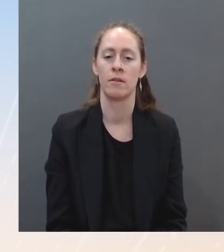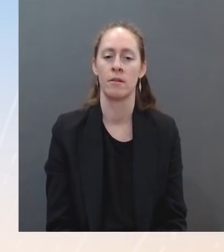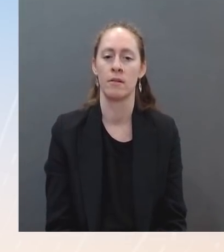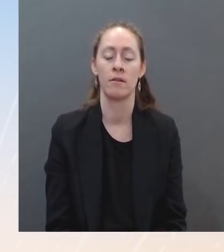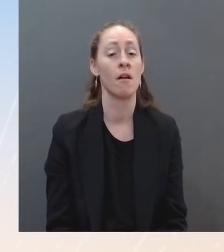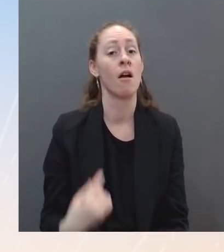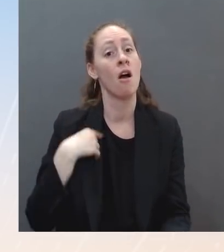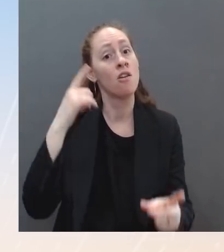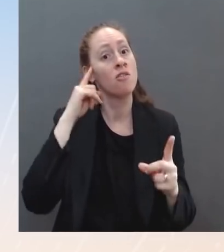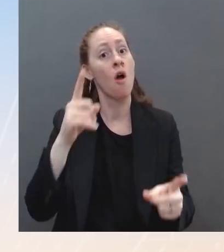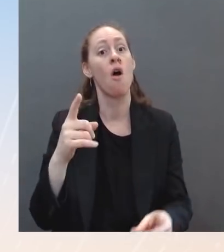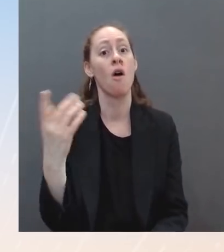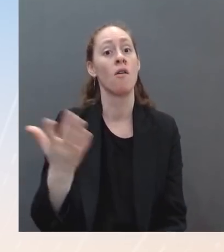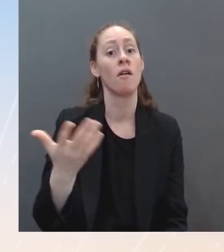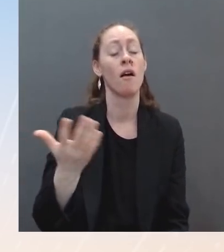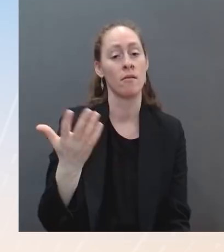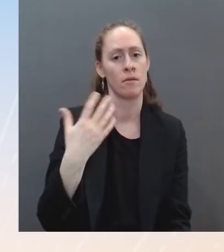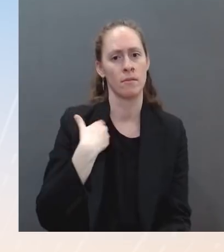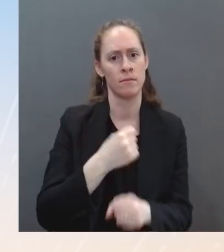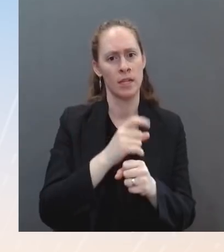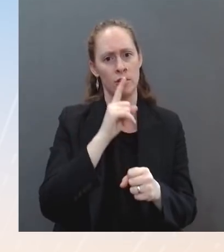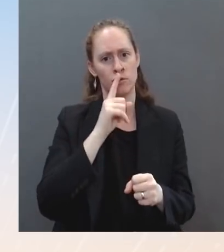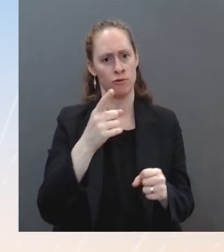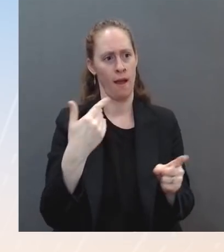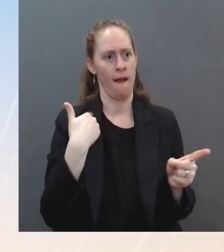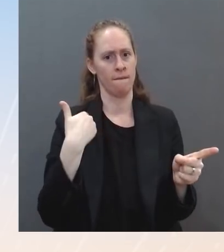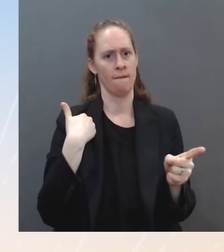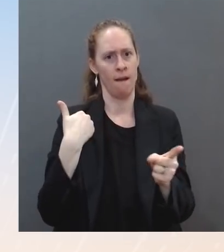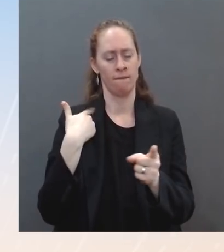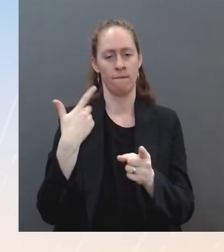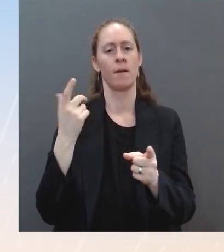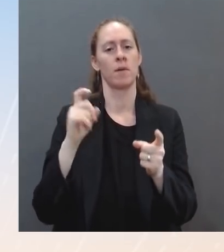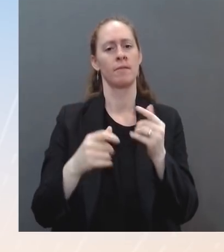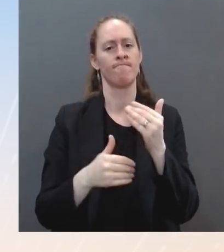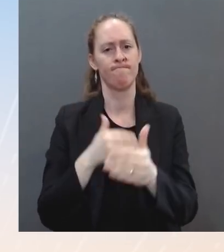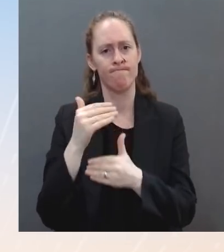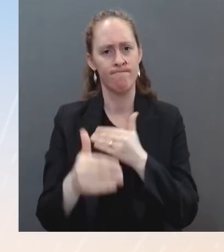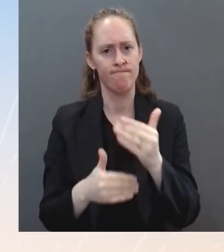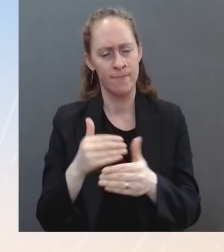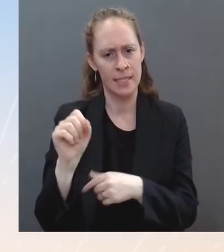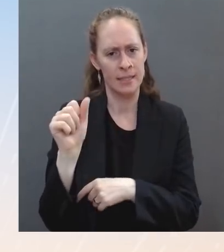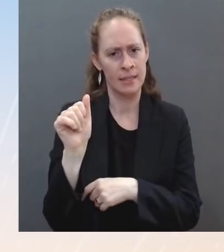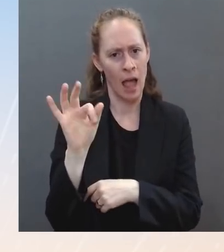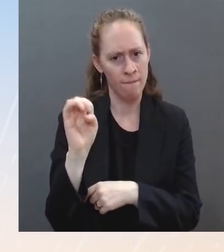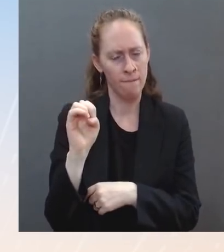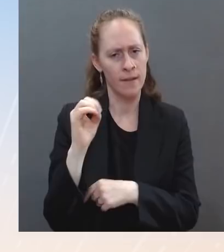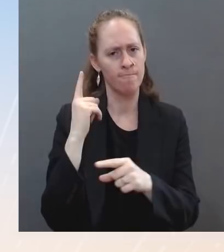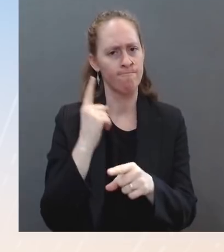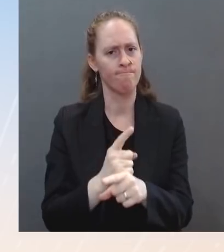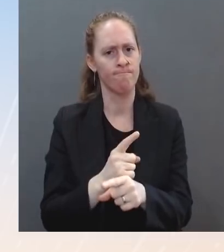But also, to be clear: Most individuals who cross the border without legal authorization will be promptly paced --